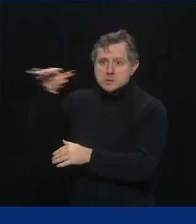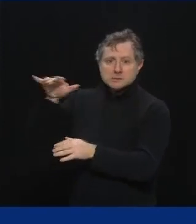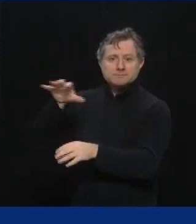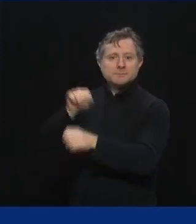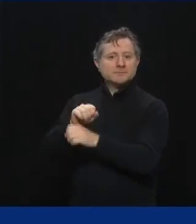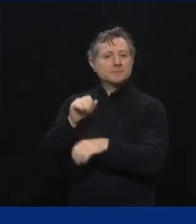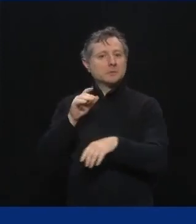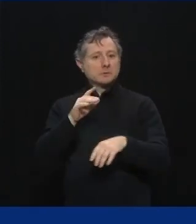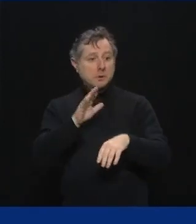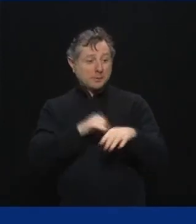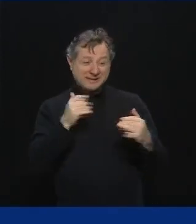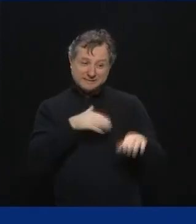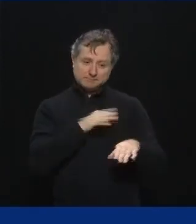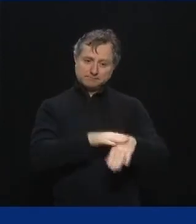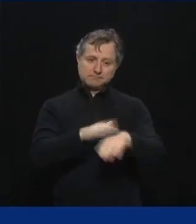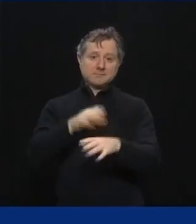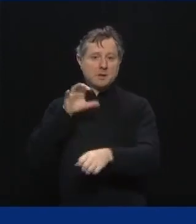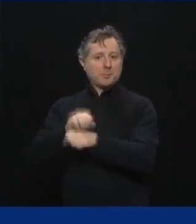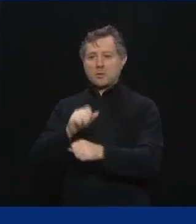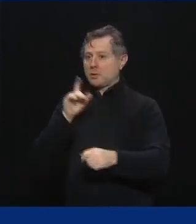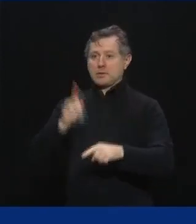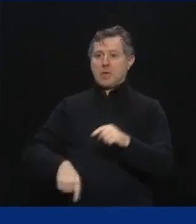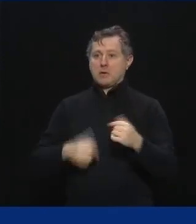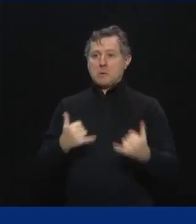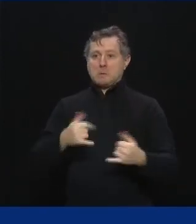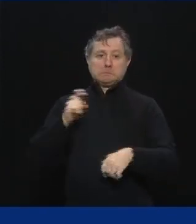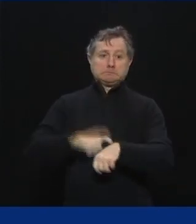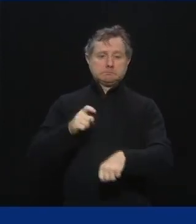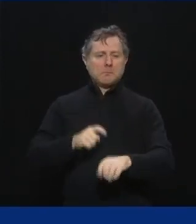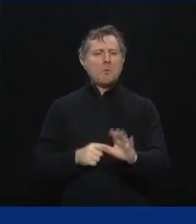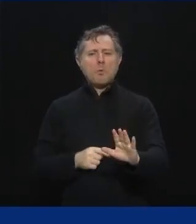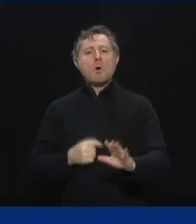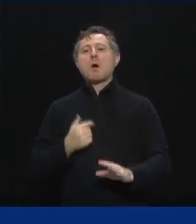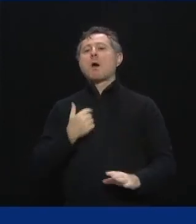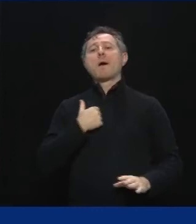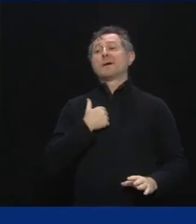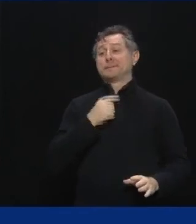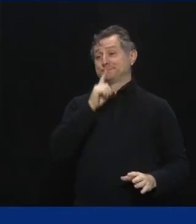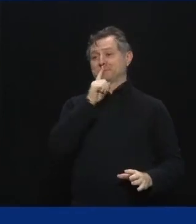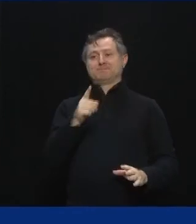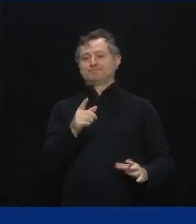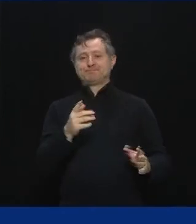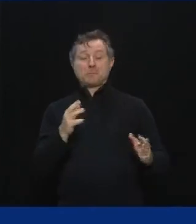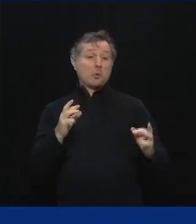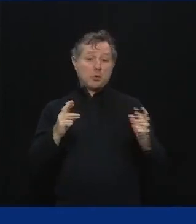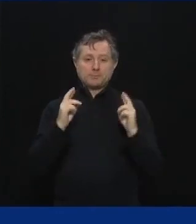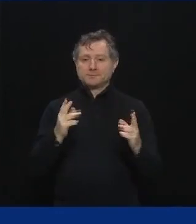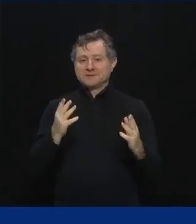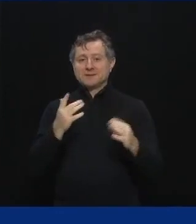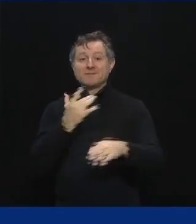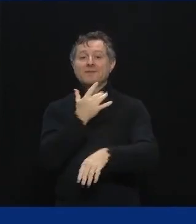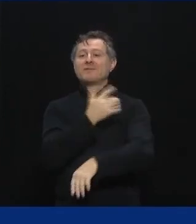THIS GOES. I KNOW HOW HARD IT IS TO MAKE A PEDIATRICIAN APPOINTMENT. SO CALLING ON PARENTS TO MAKE